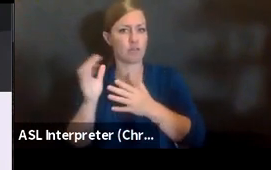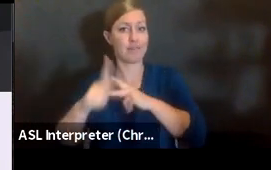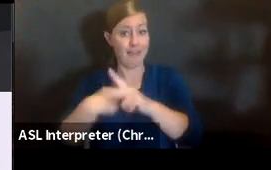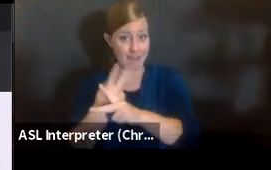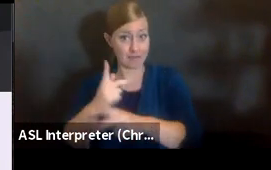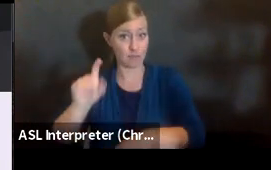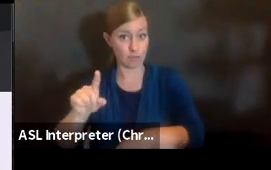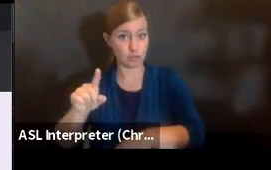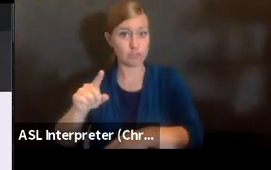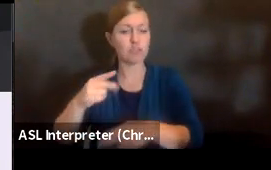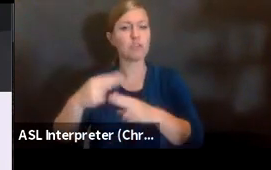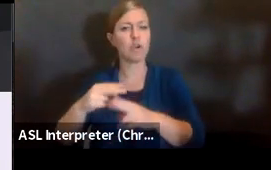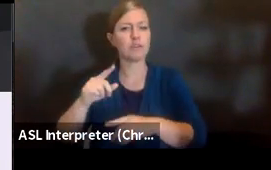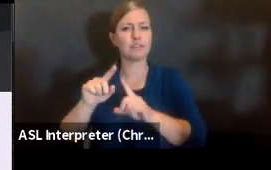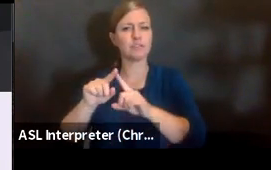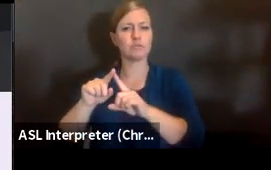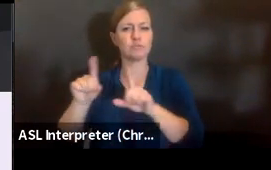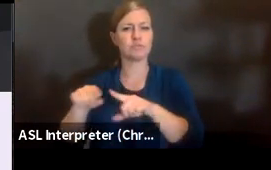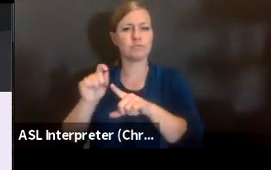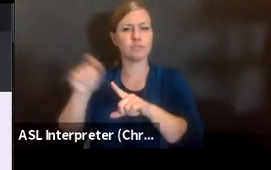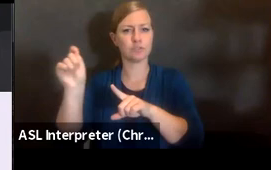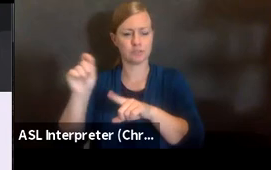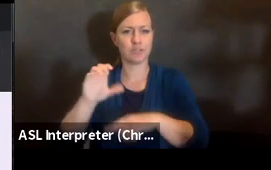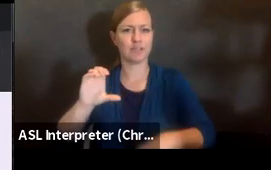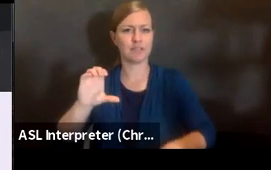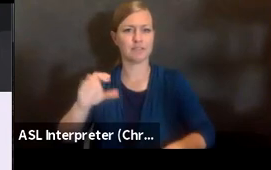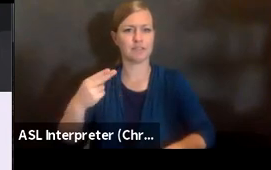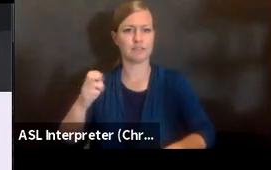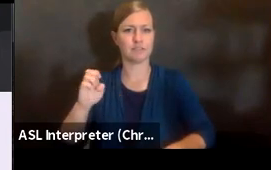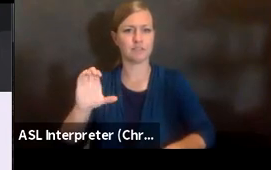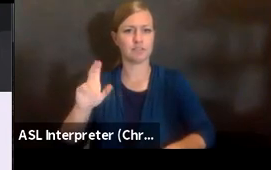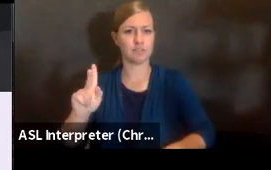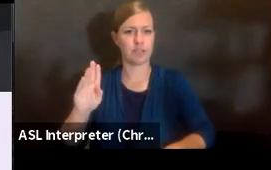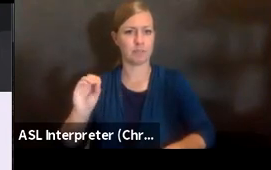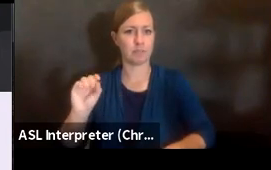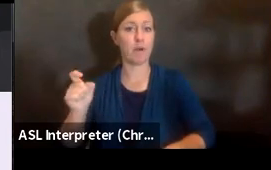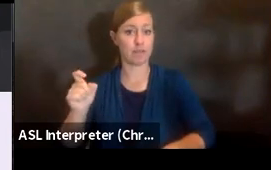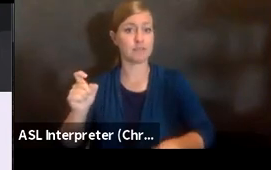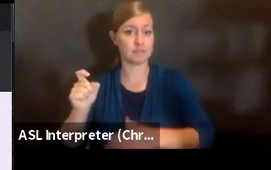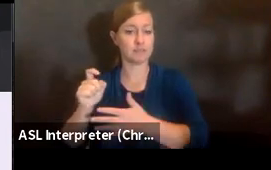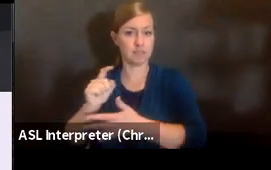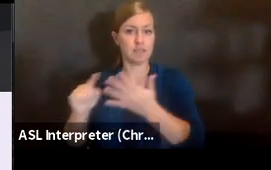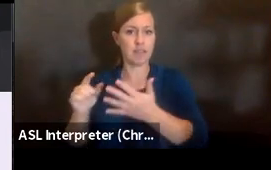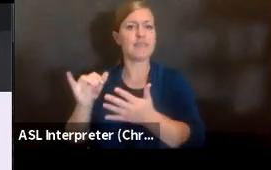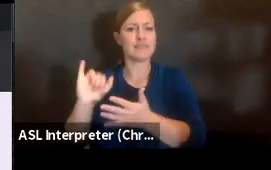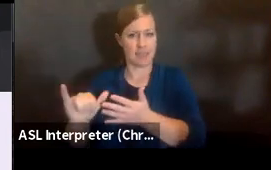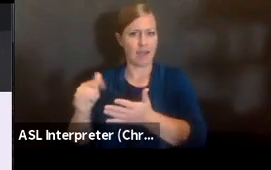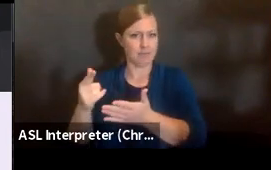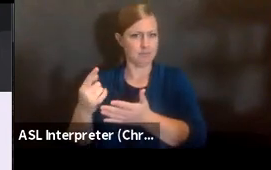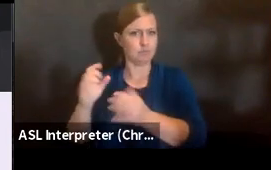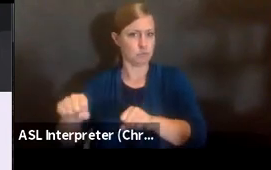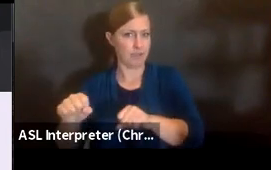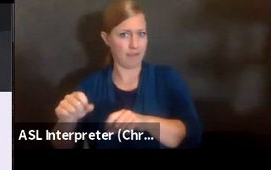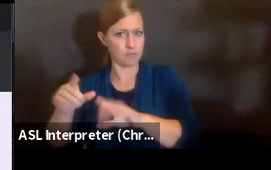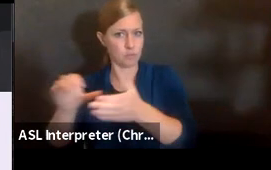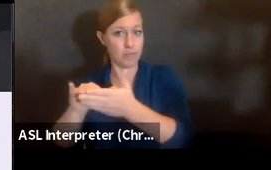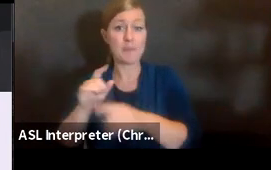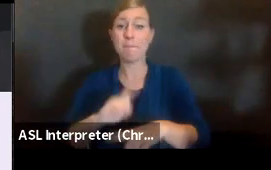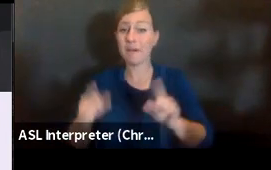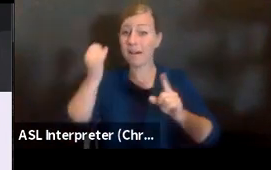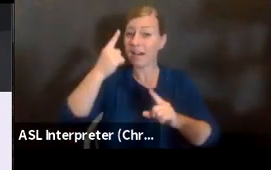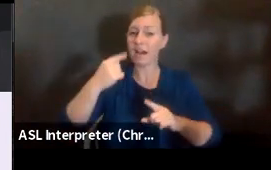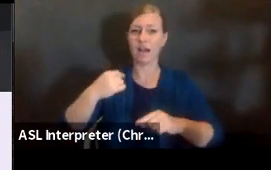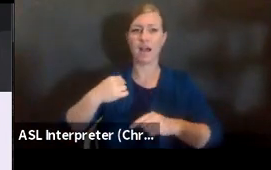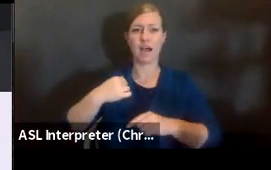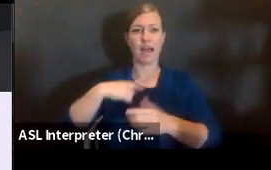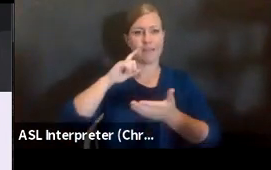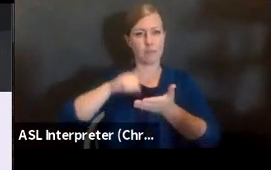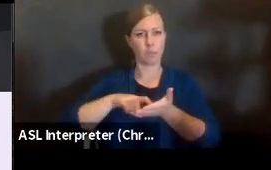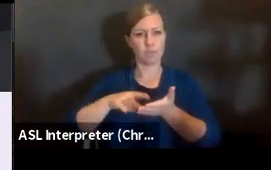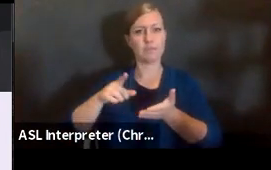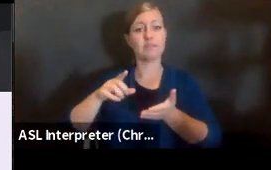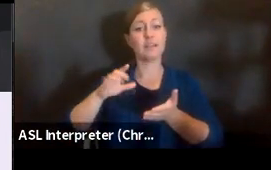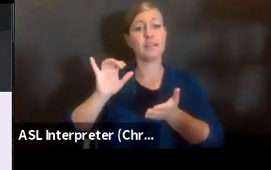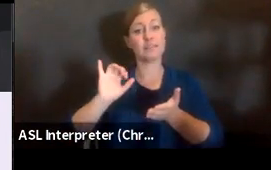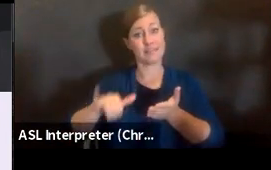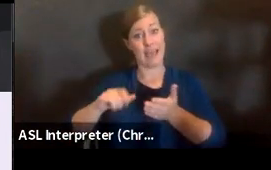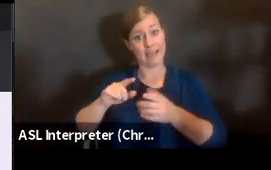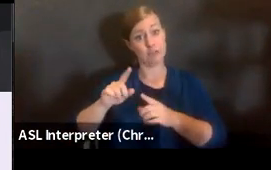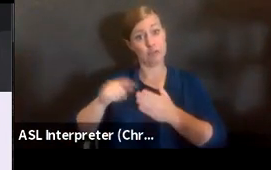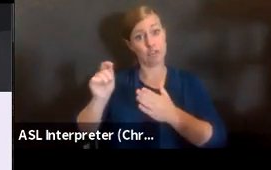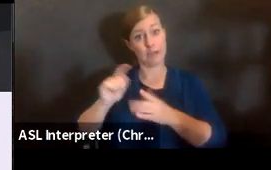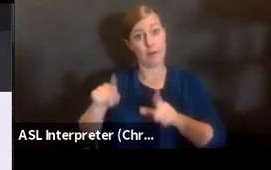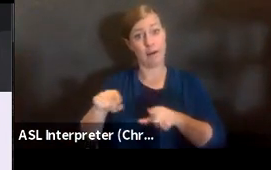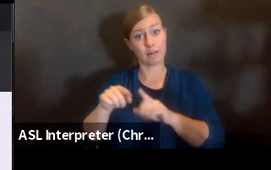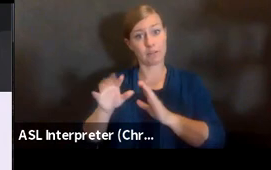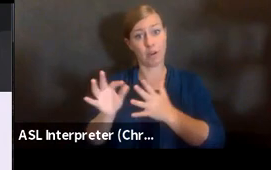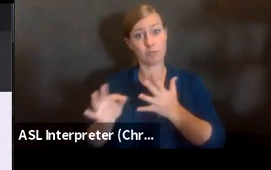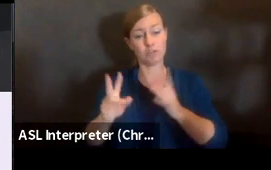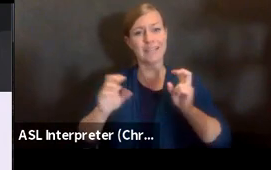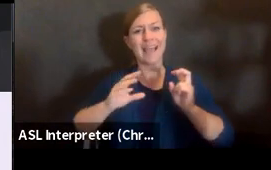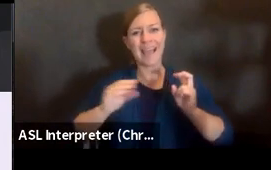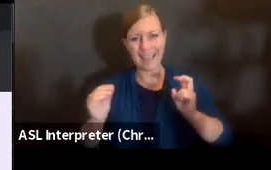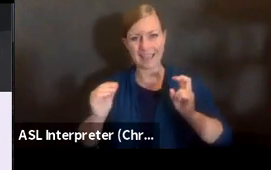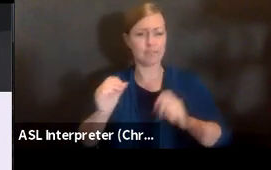Katherine Livick - ESD 112: checkbox form, I can check more than one, however, something I have personally observed is that it considers it to be "and" not "or" so if I select two checkboxes as correct answers